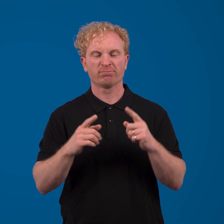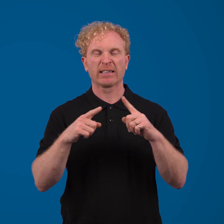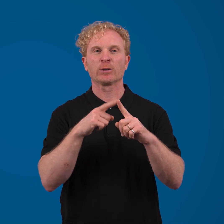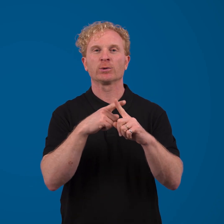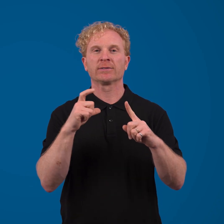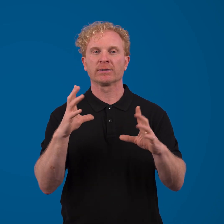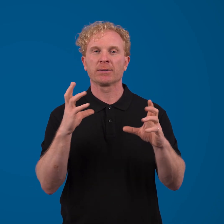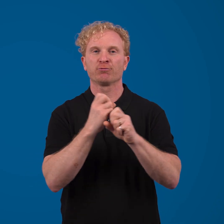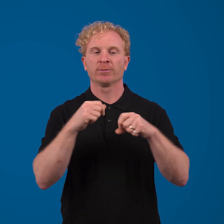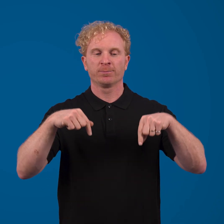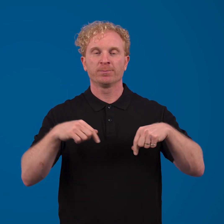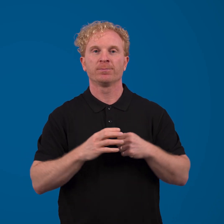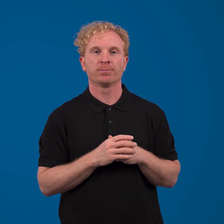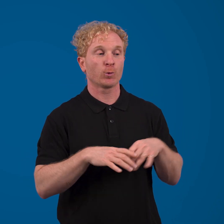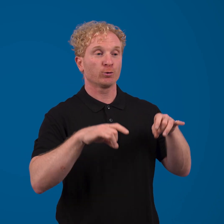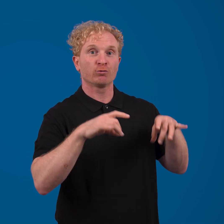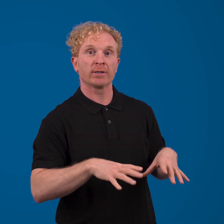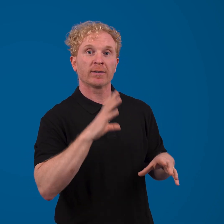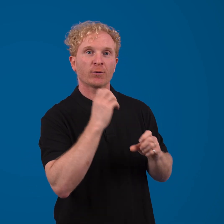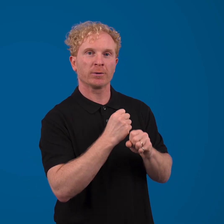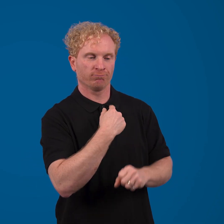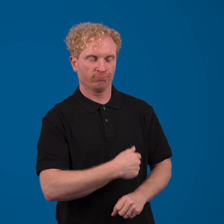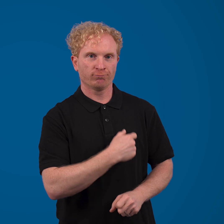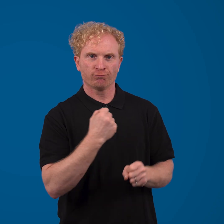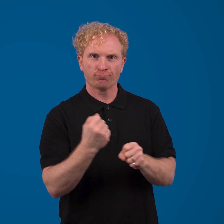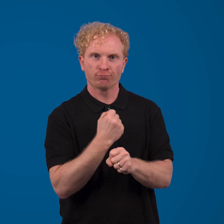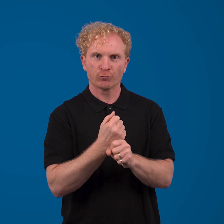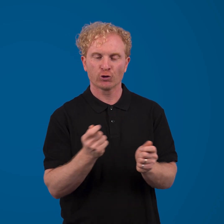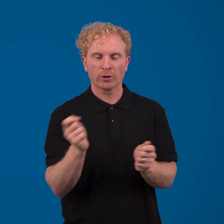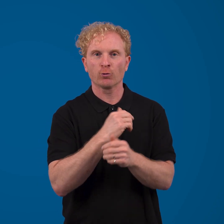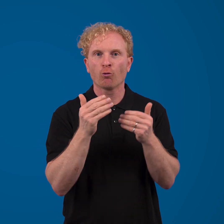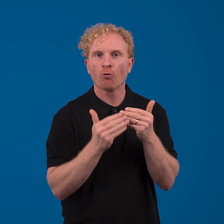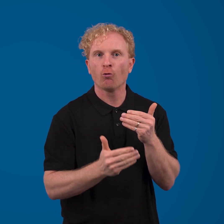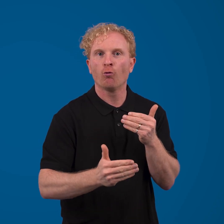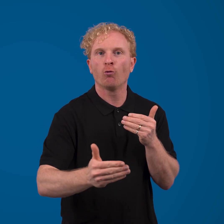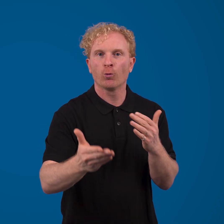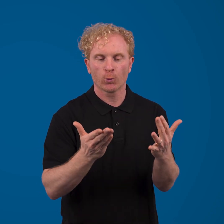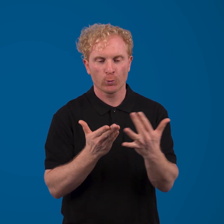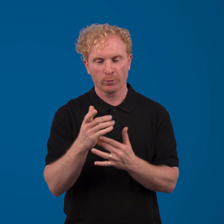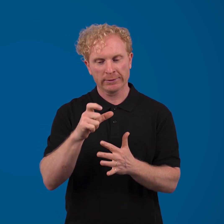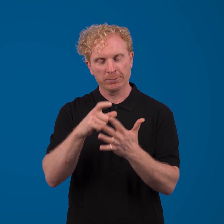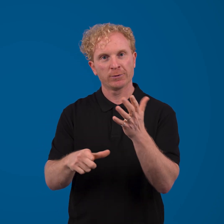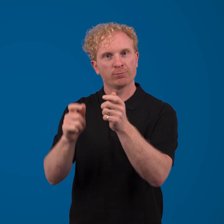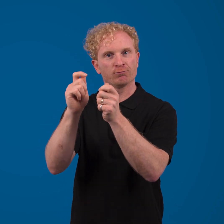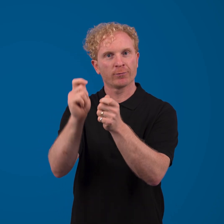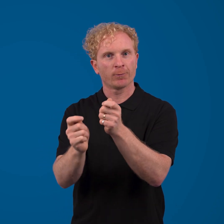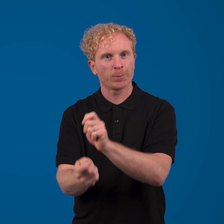Executive Summary The Australian Government is committed to creating lasting change through disability reform.